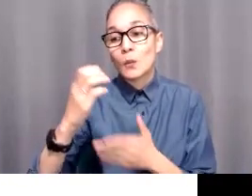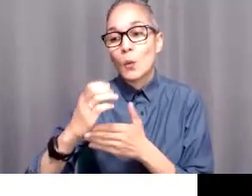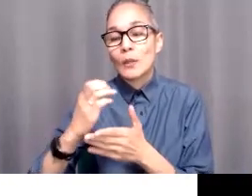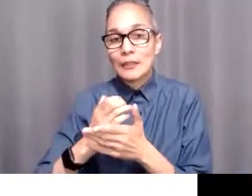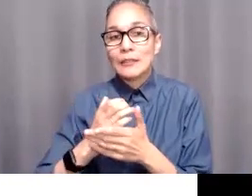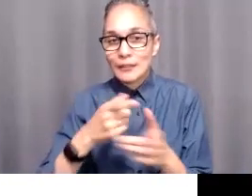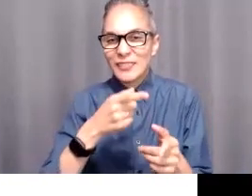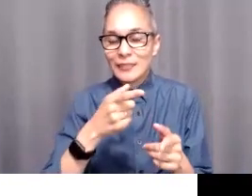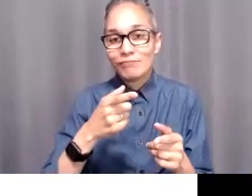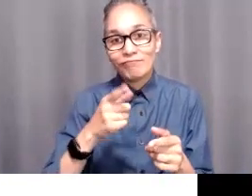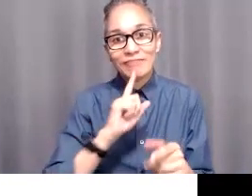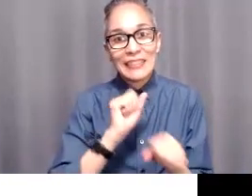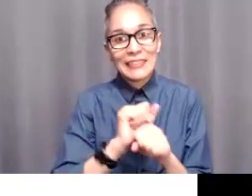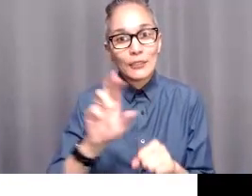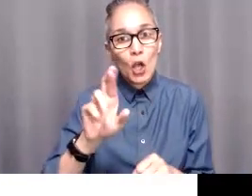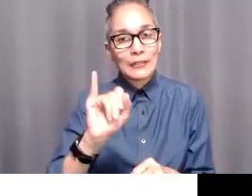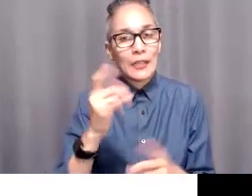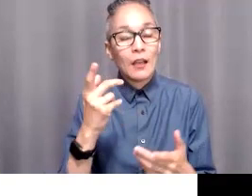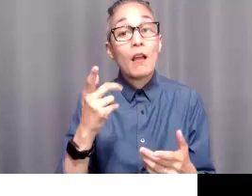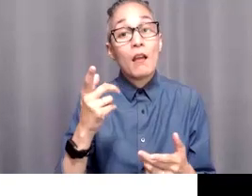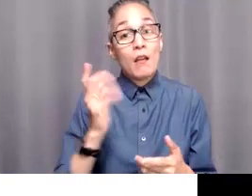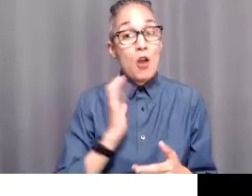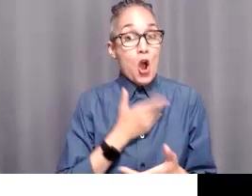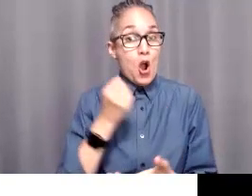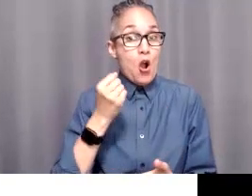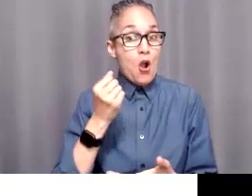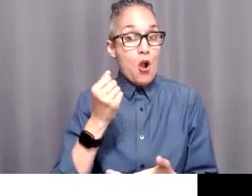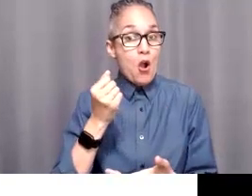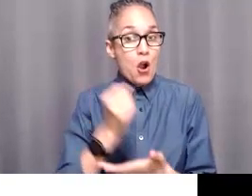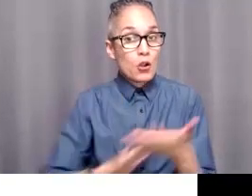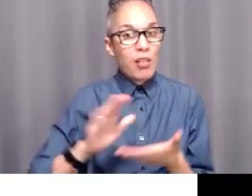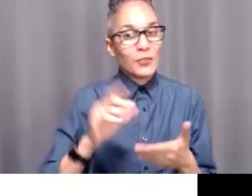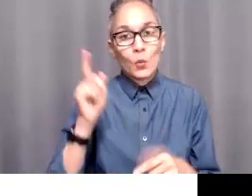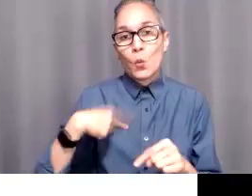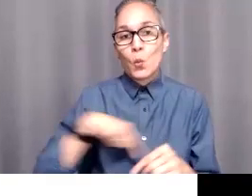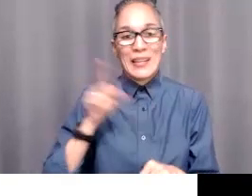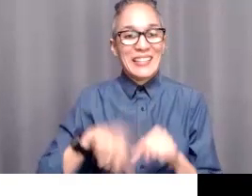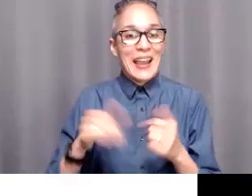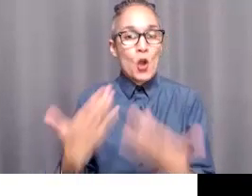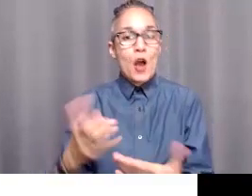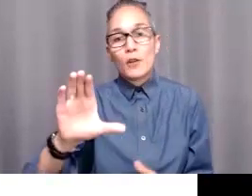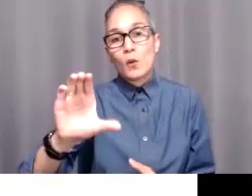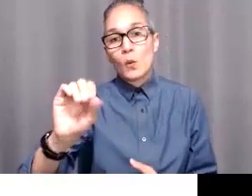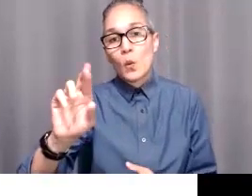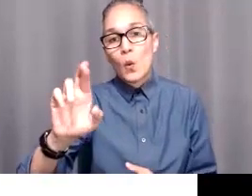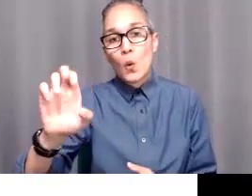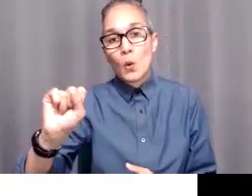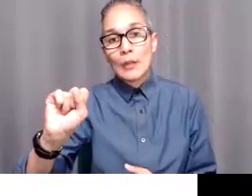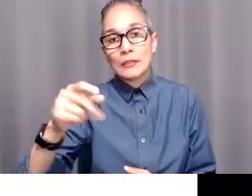As an institution, we are not accredited to offer correspondence courses. And we don't receive any funding for these courses.